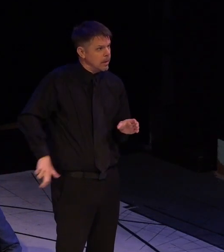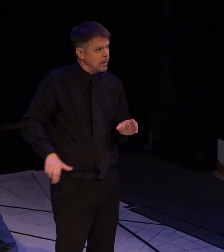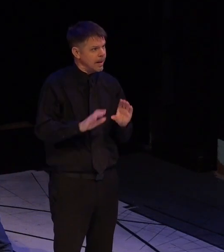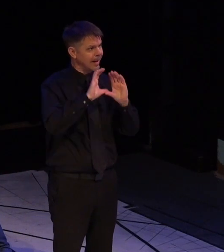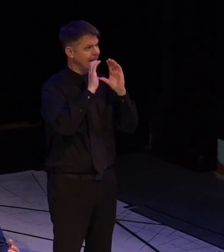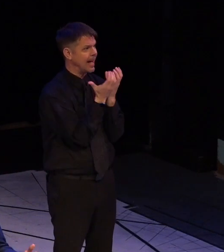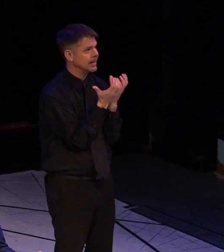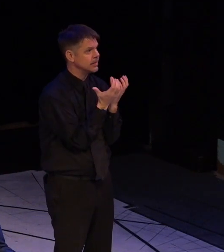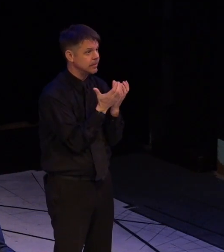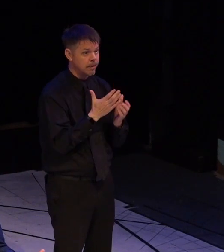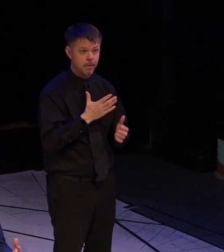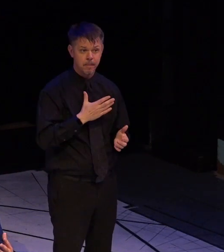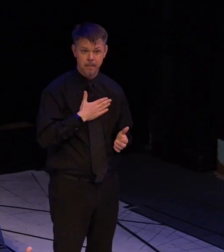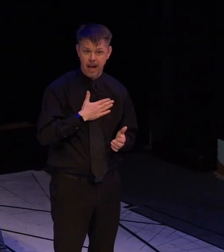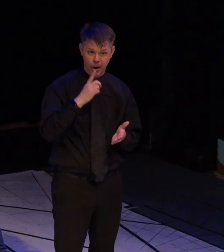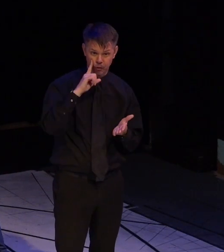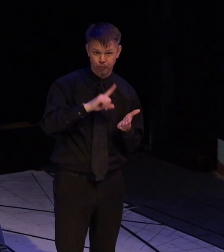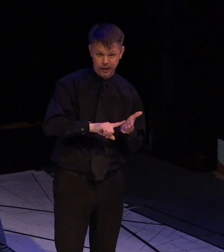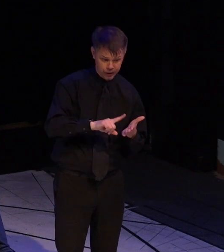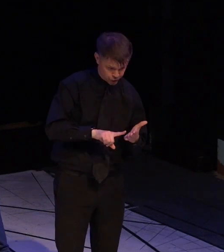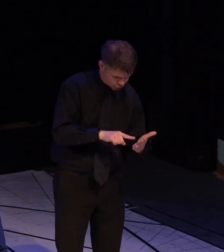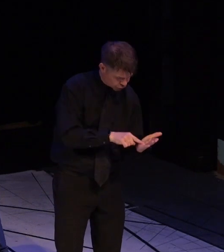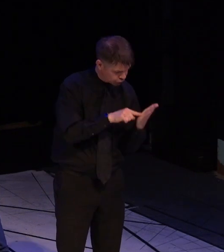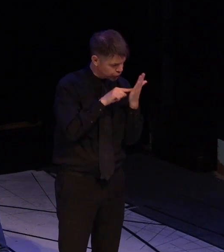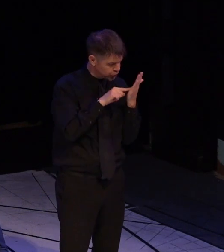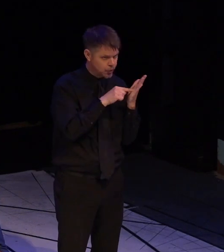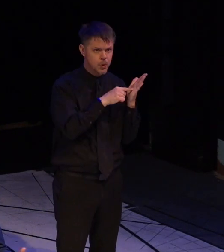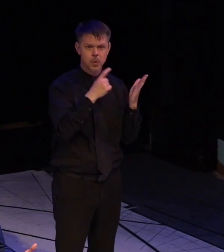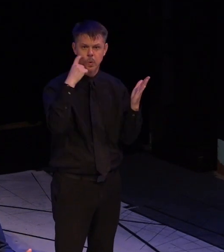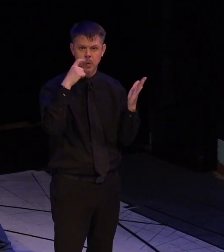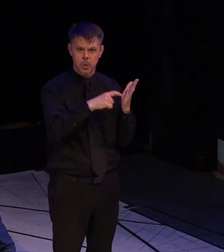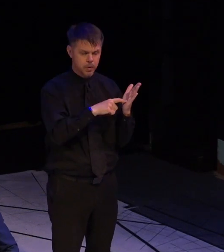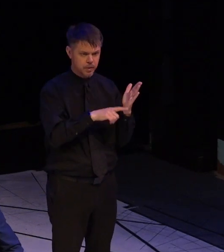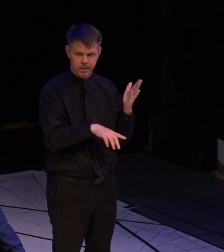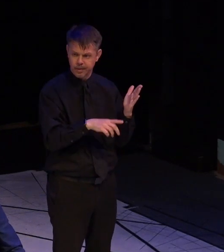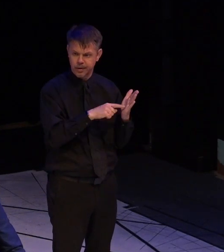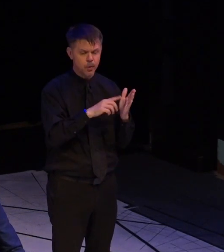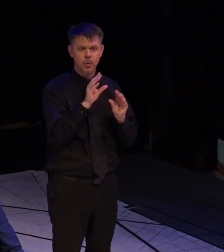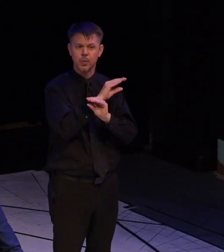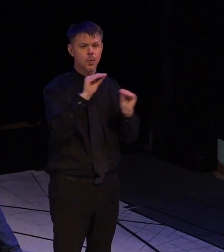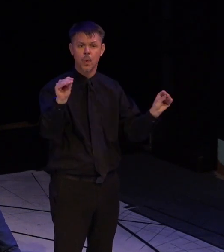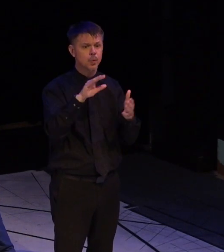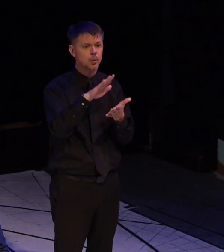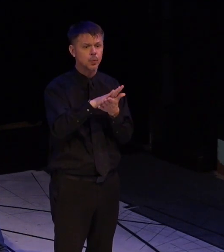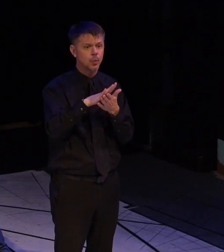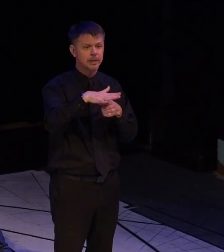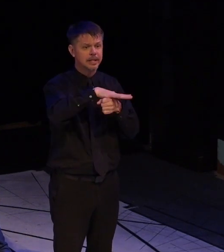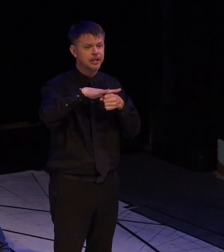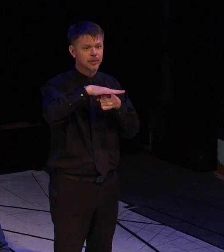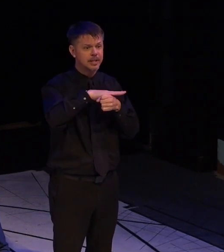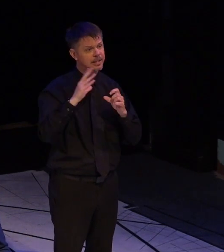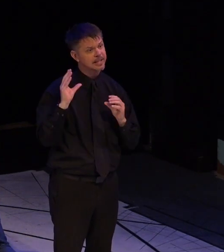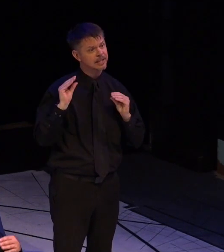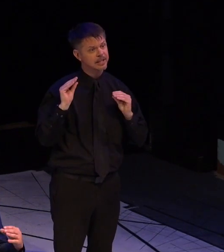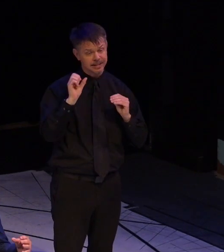From my research, from what we could find, it doesn't seem like there's any school districts in South Carolina that are teaching an accessible